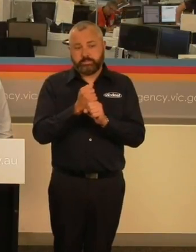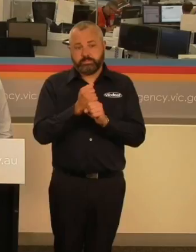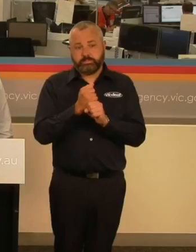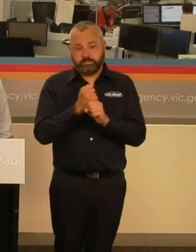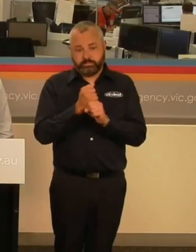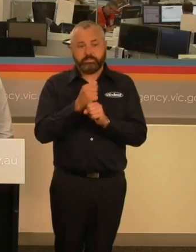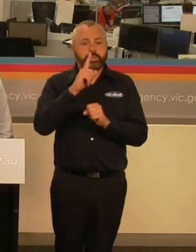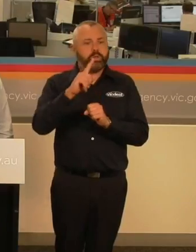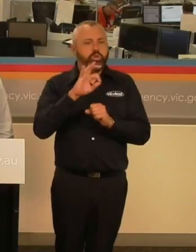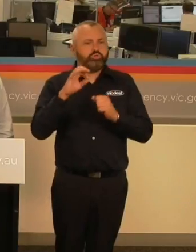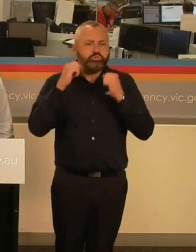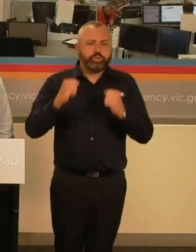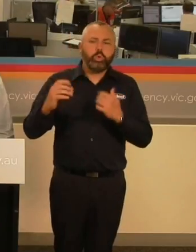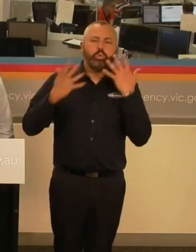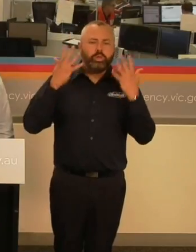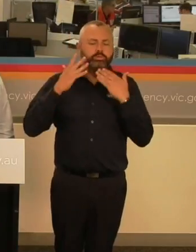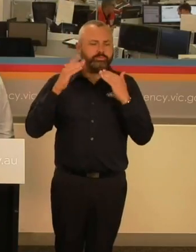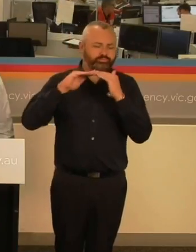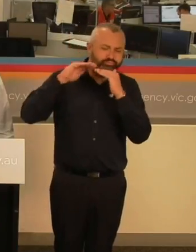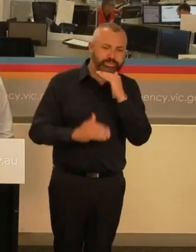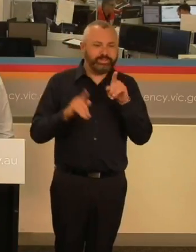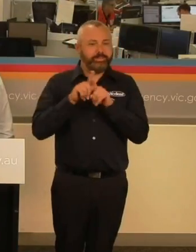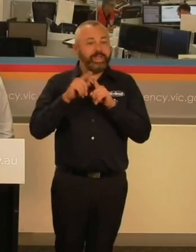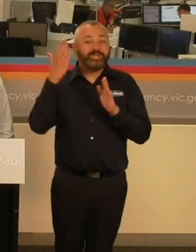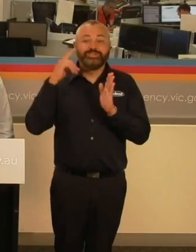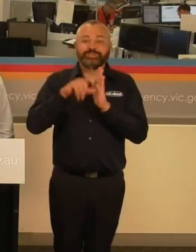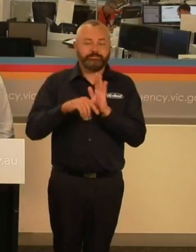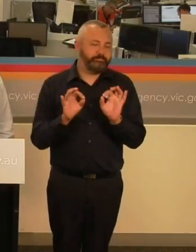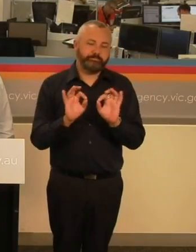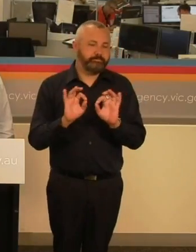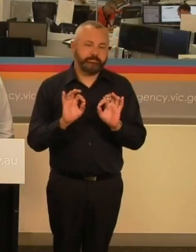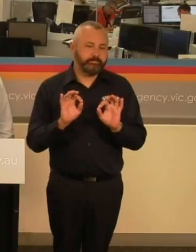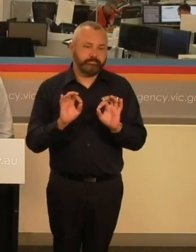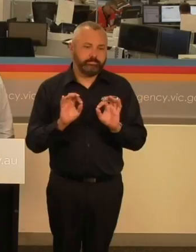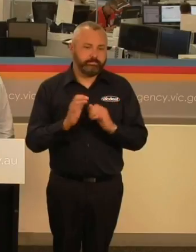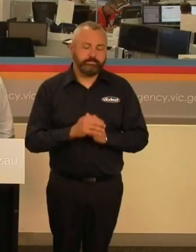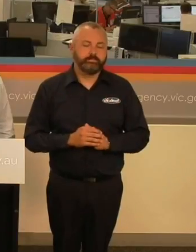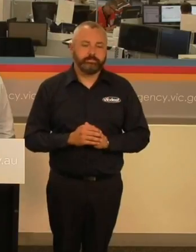as we had a couple of weeks ago and it's not going to be as far eaching so in the